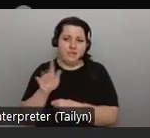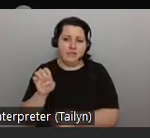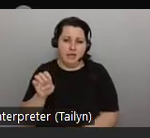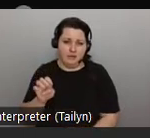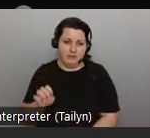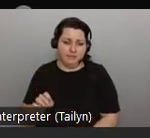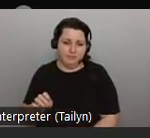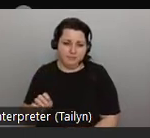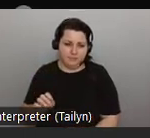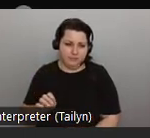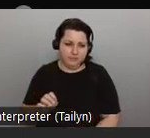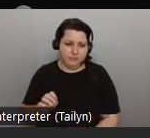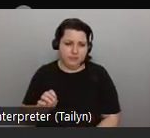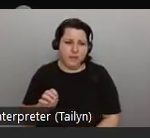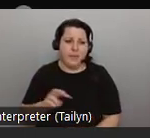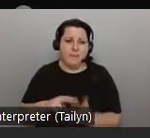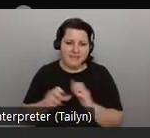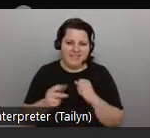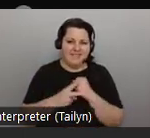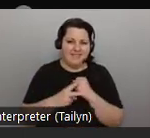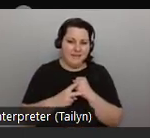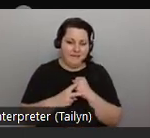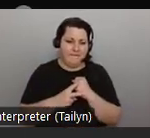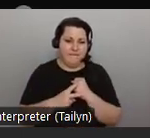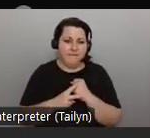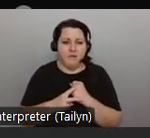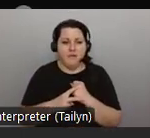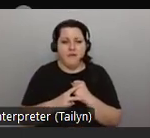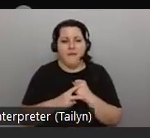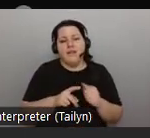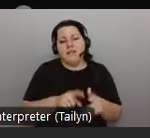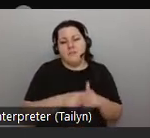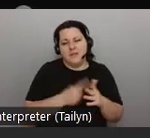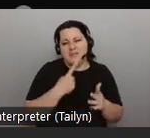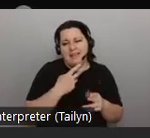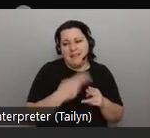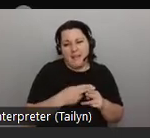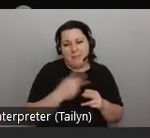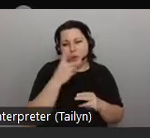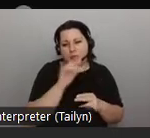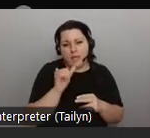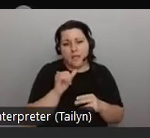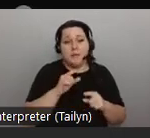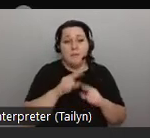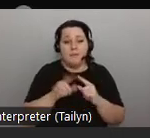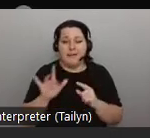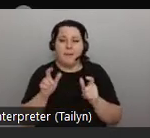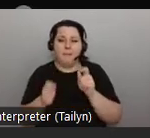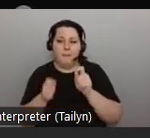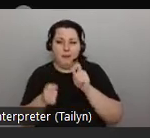menu I can go to, "create a style," and this lets me save it. Initially it will just give you the name and what it looks